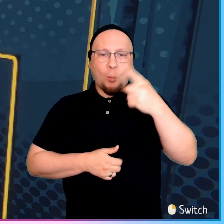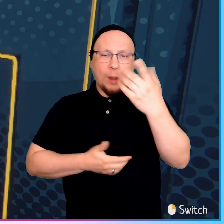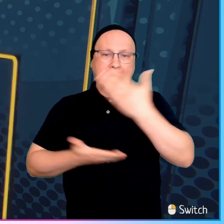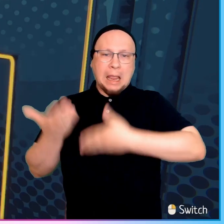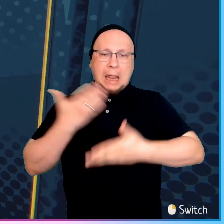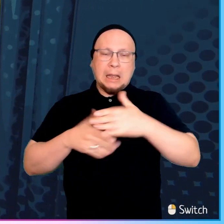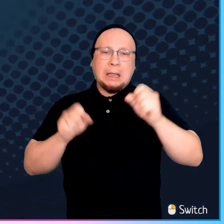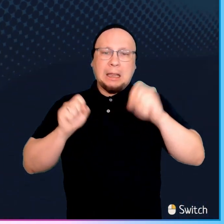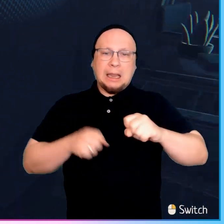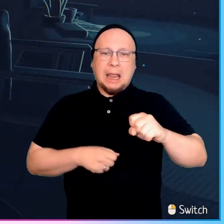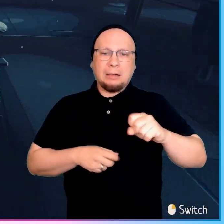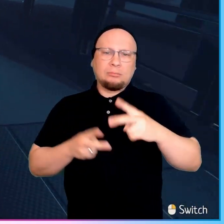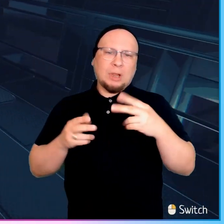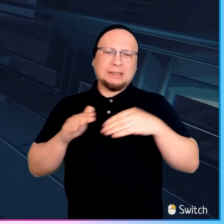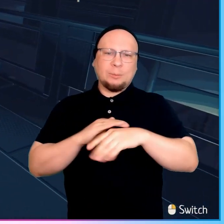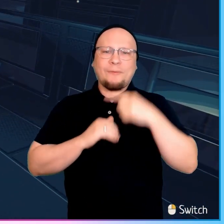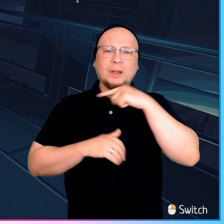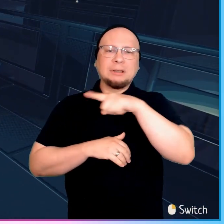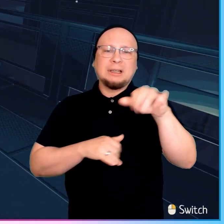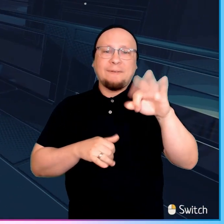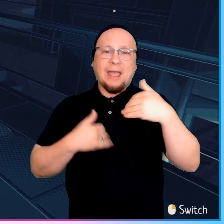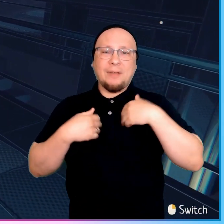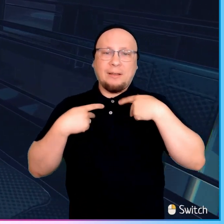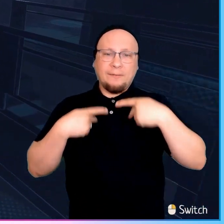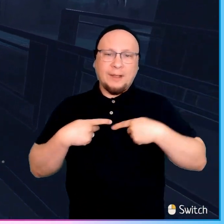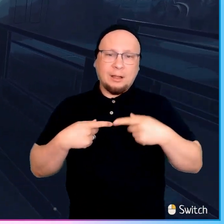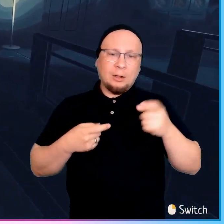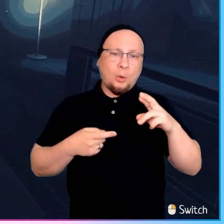making it accessible to those who use adaptive controllers as well.